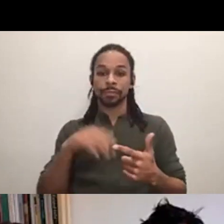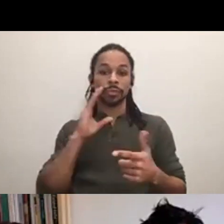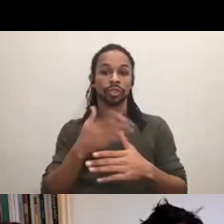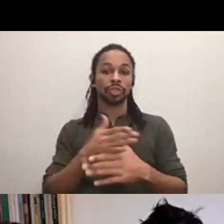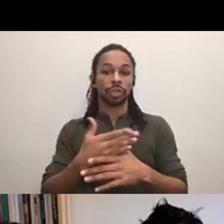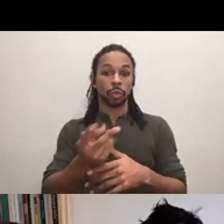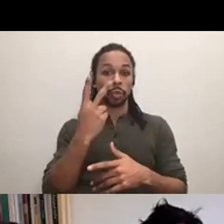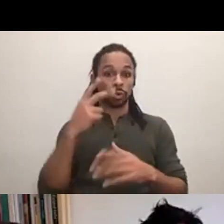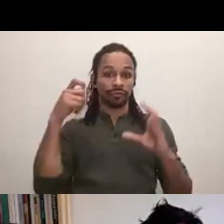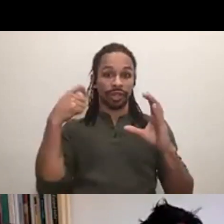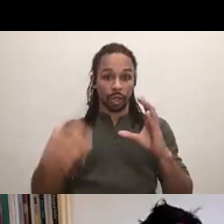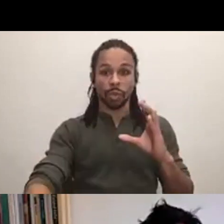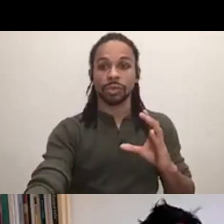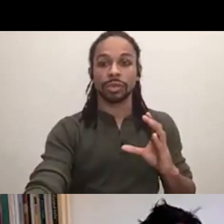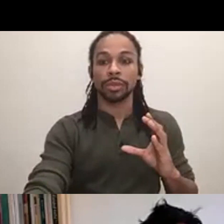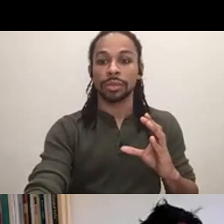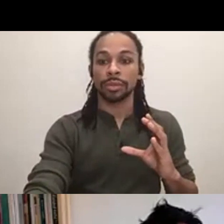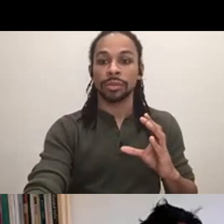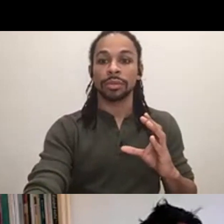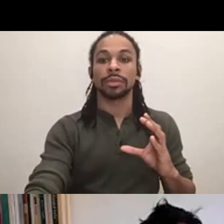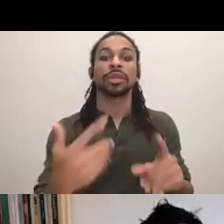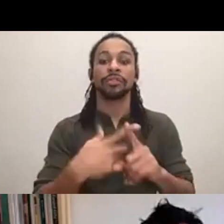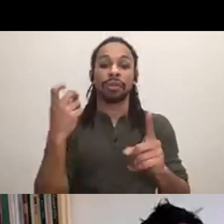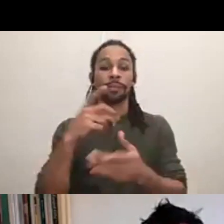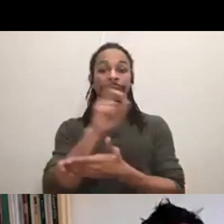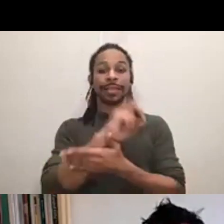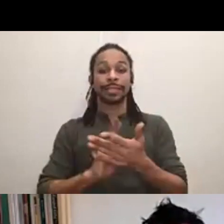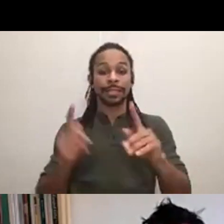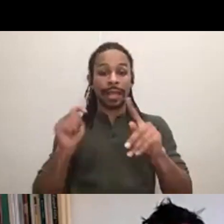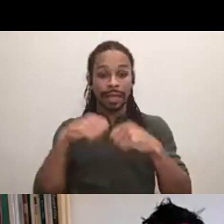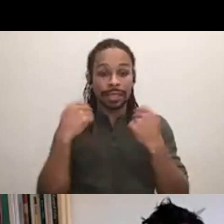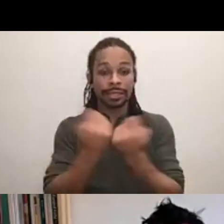from each of the kind of design teams about their pieces of the project and we'll also